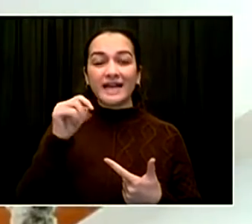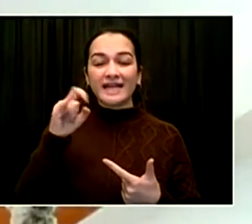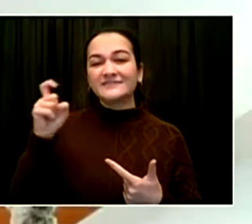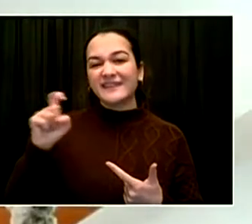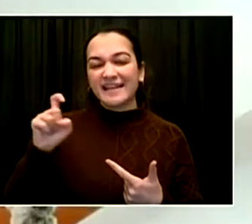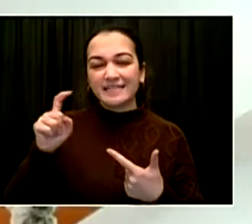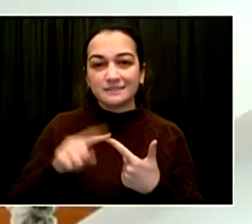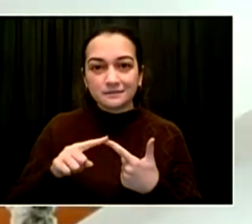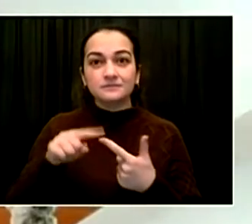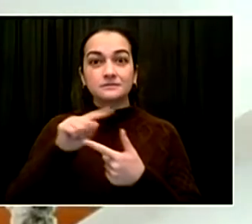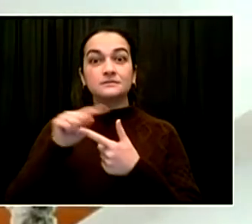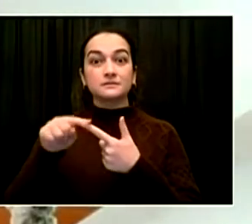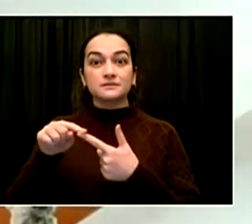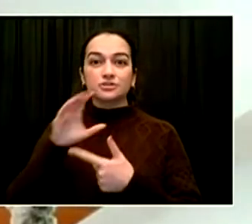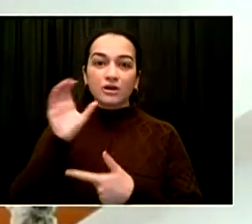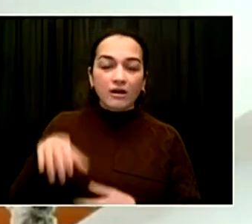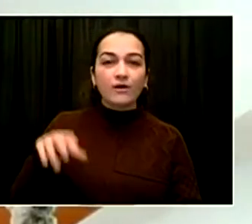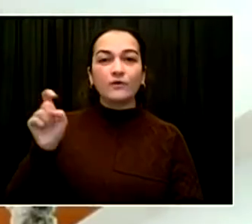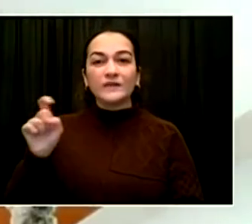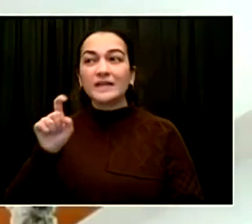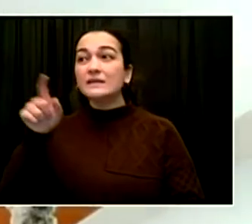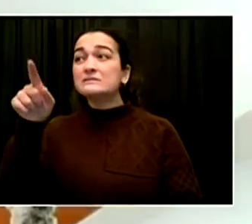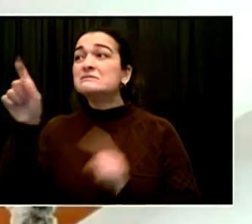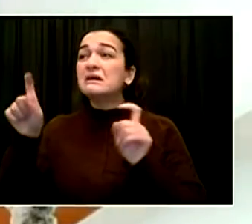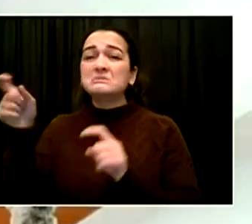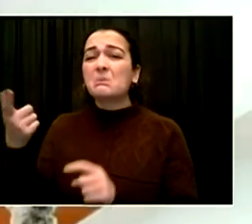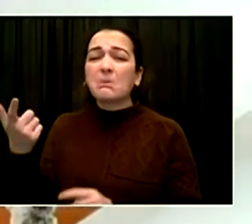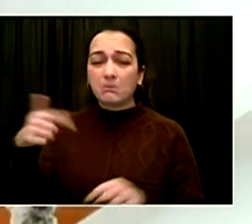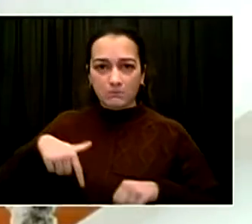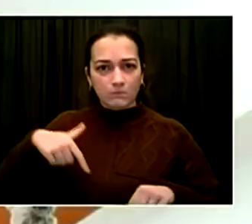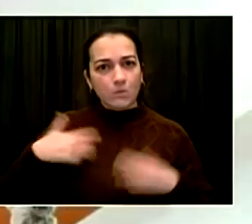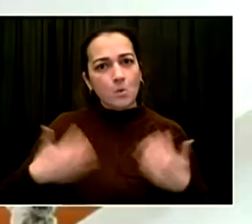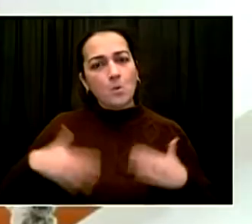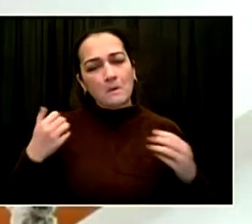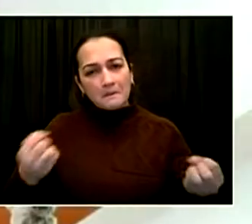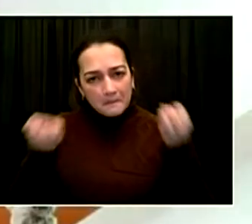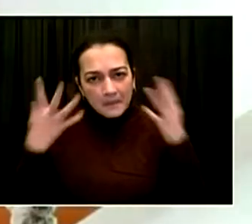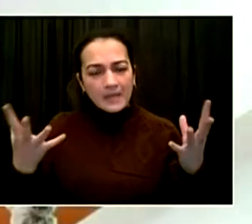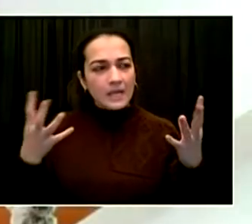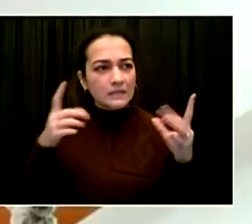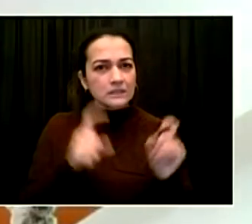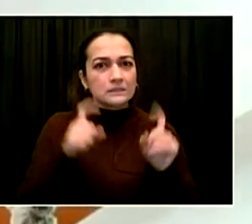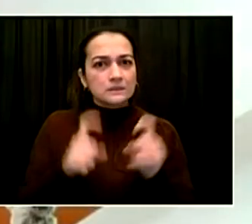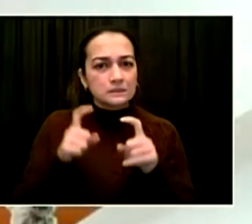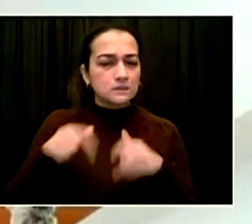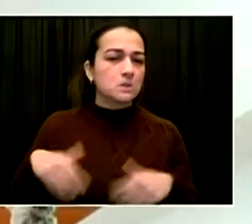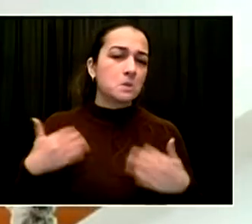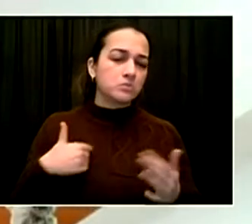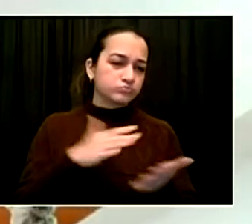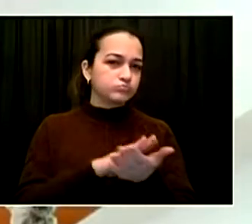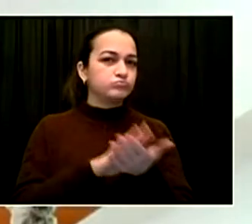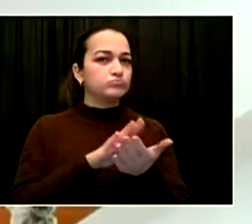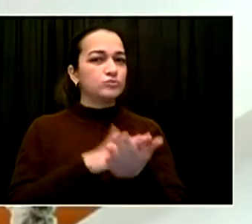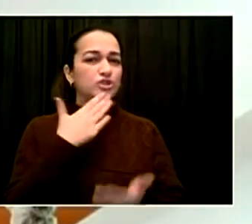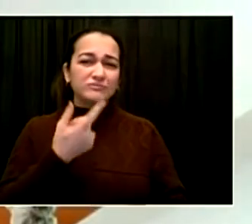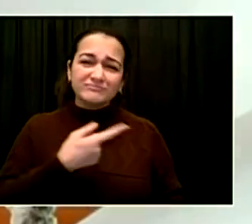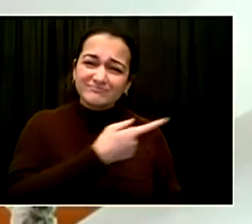CAPITA TESTING THAN OTHER CITIES LIKE CHICAGO, HOUSTON, PHOENIX. WE ARE DOING ALMOST TWICE AS MUCH TESTING AS PHOENIX. CREDIT GOES TO NEW YORKERS. THEY ARE COMING OUT. OUR COMMITMENT IS TO DO